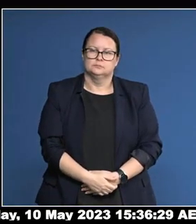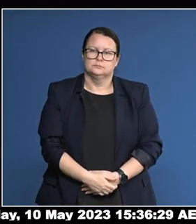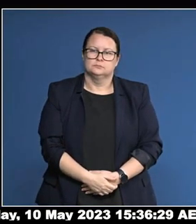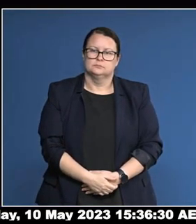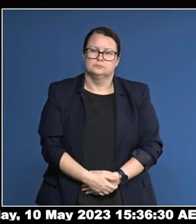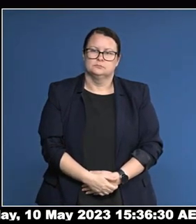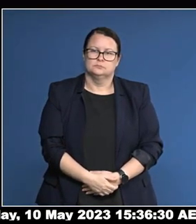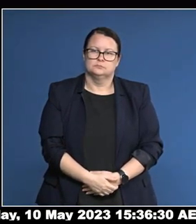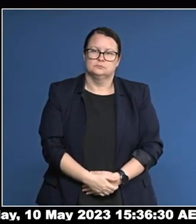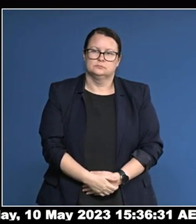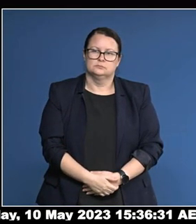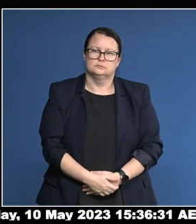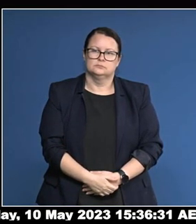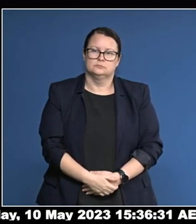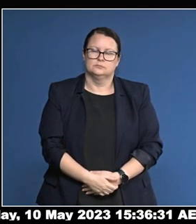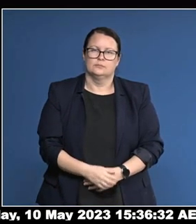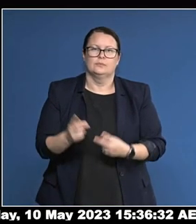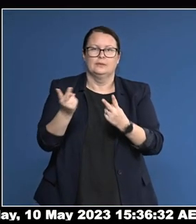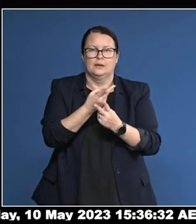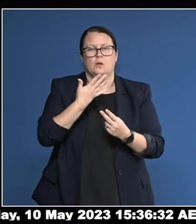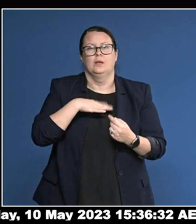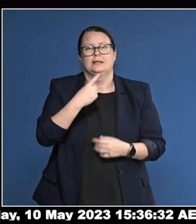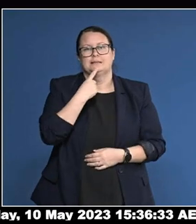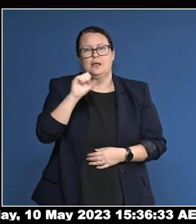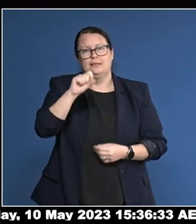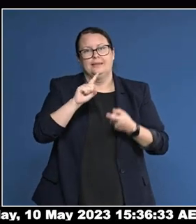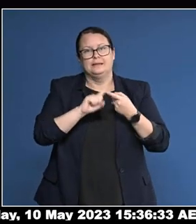So, they'd like us to tell you that they're continuing on their journey and that this